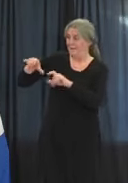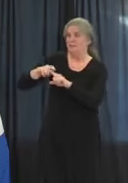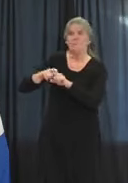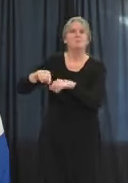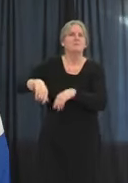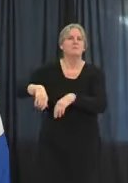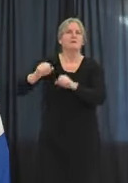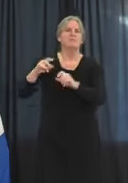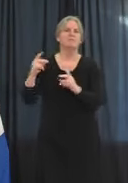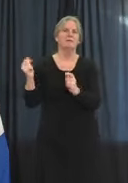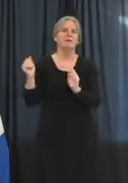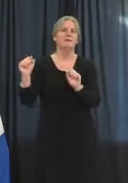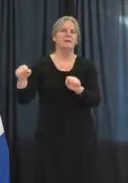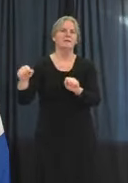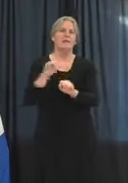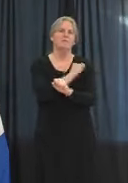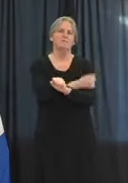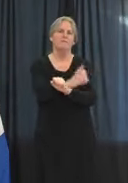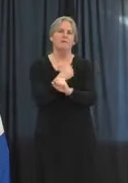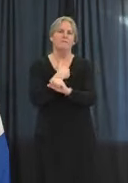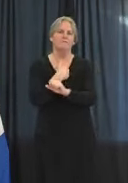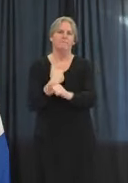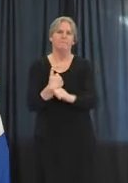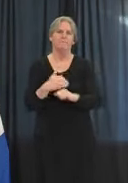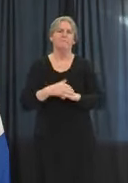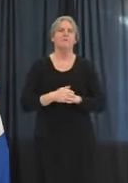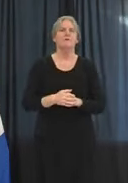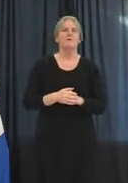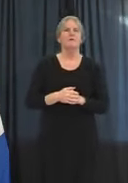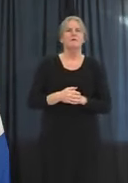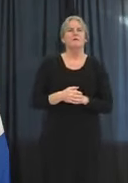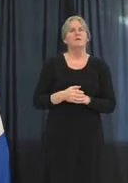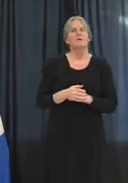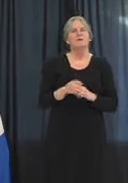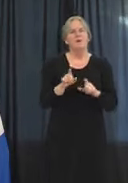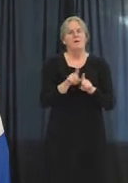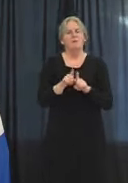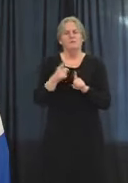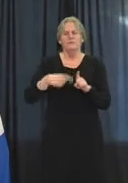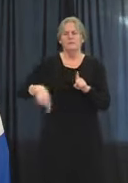take that action quickly. People have also been asking